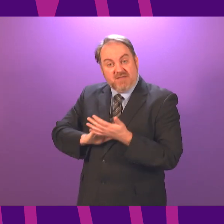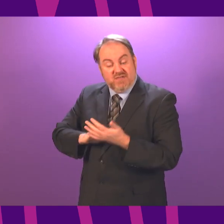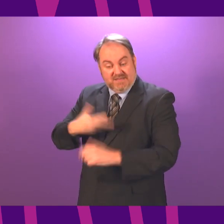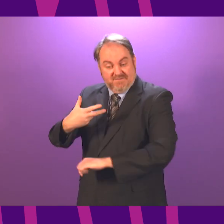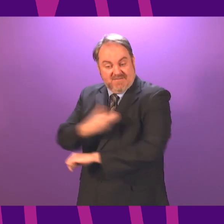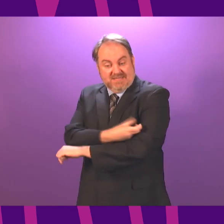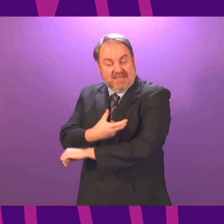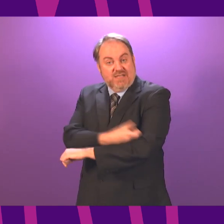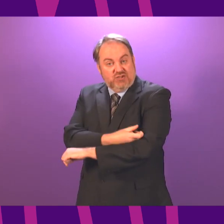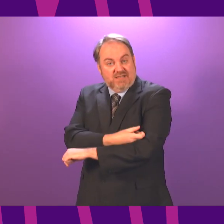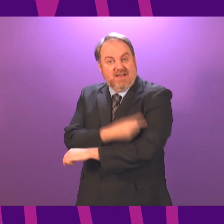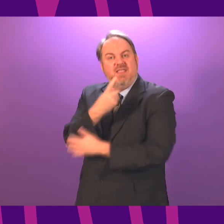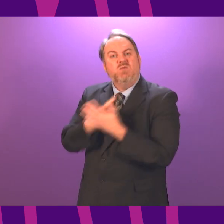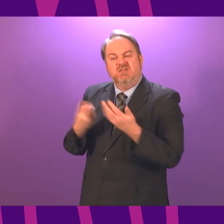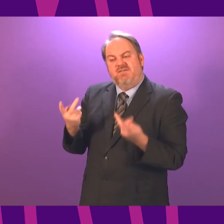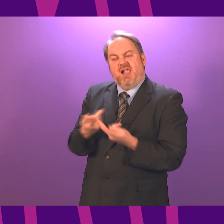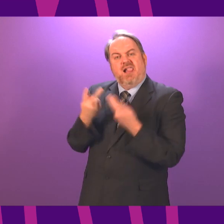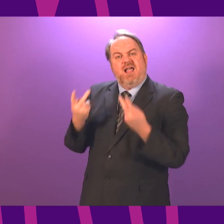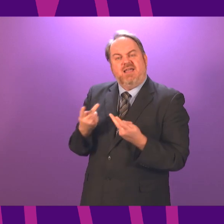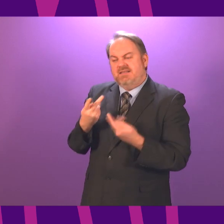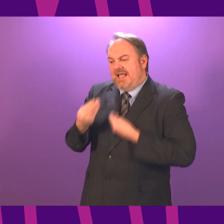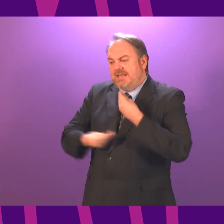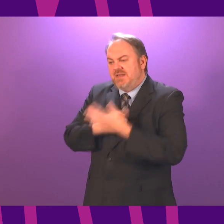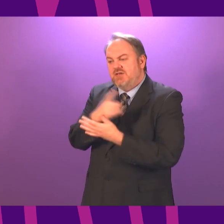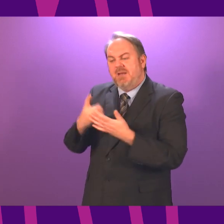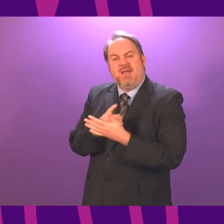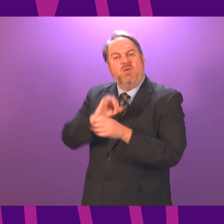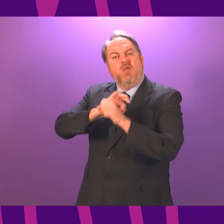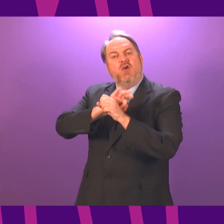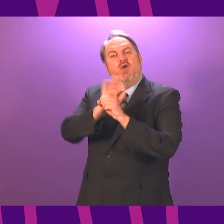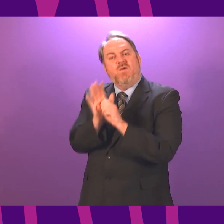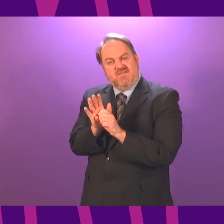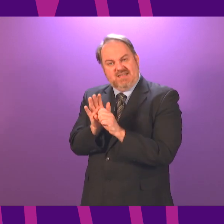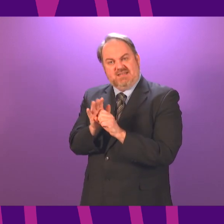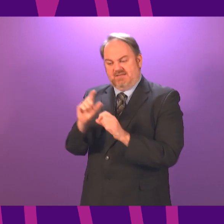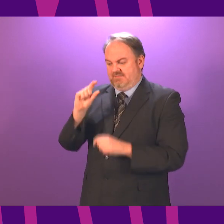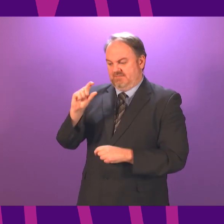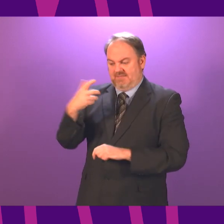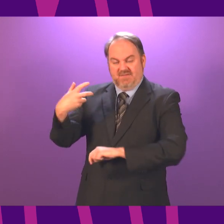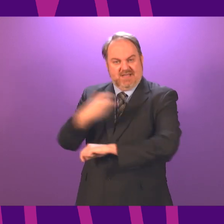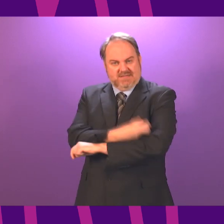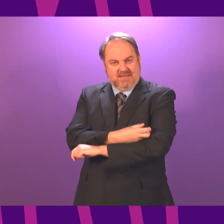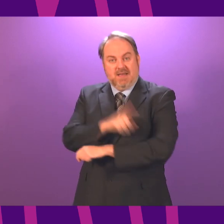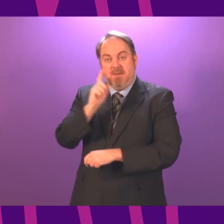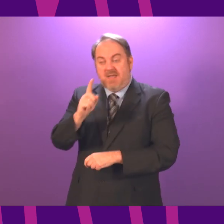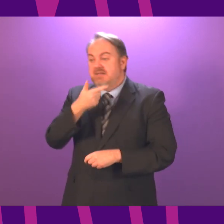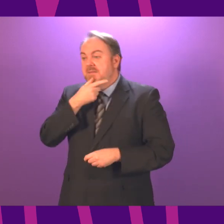only the training that covers the specific characteristics of the Covid vaccines. The training requirements for individuals who might be returning to service after having